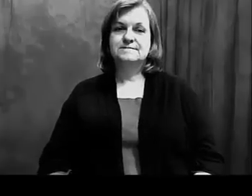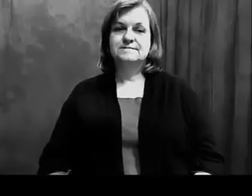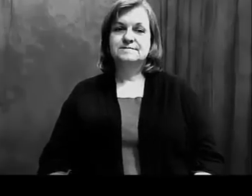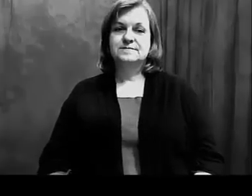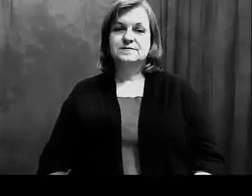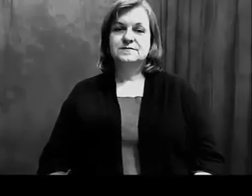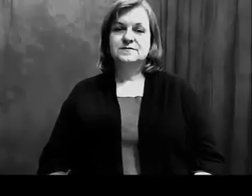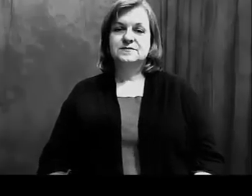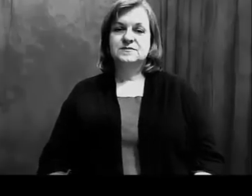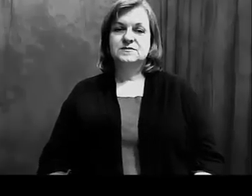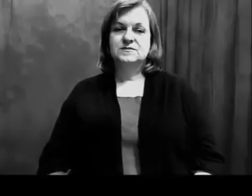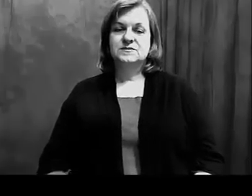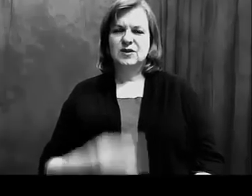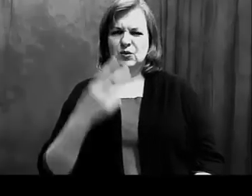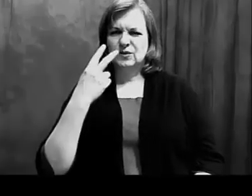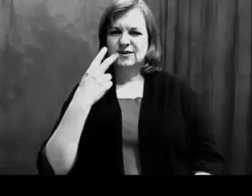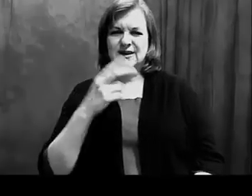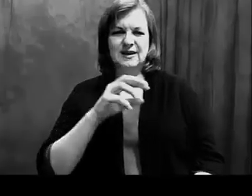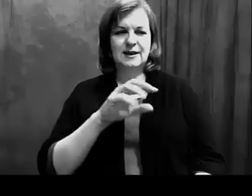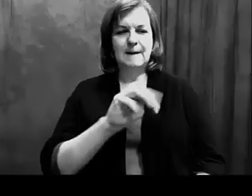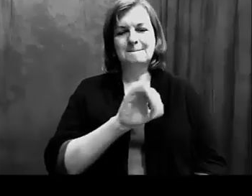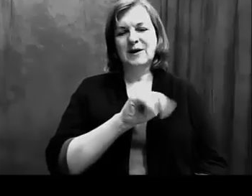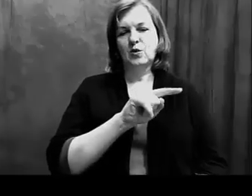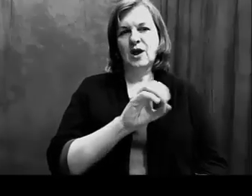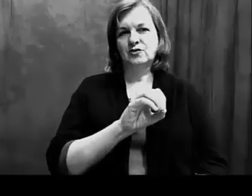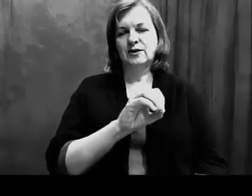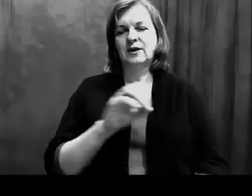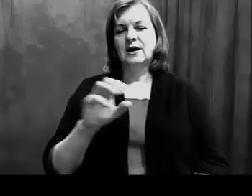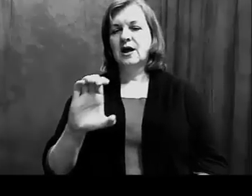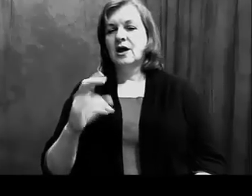a and they're gonna self replicate